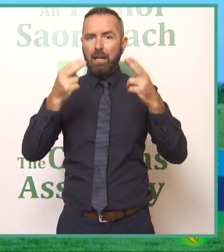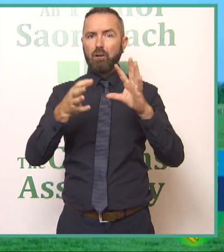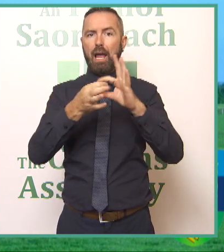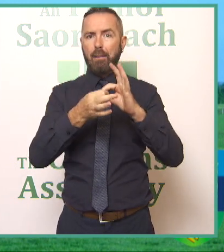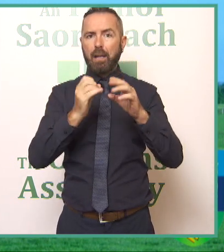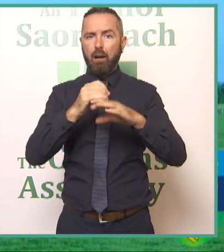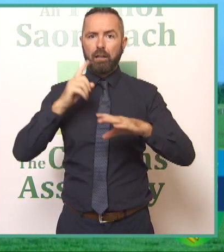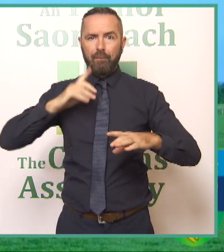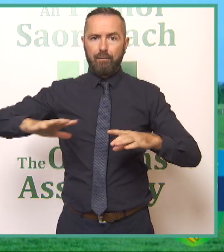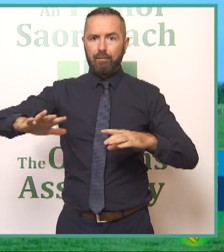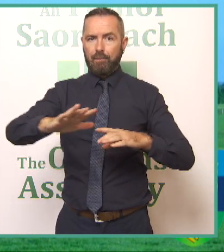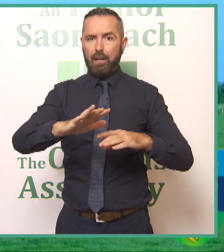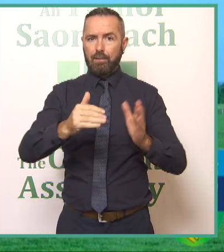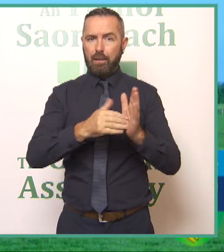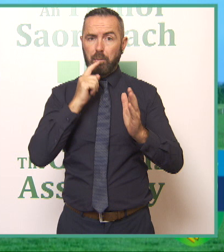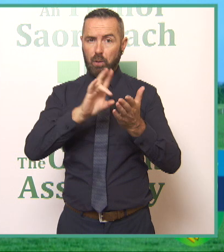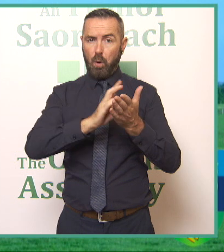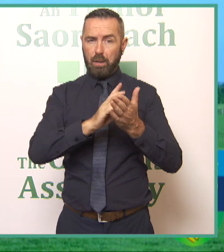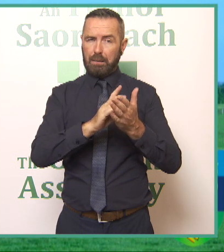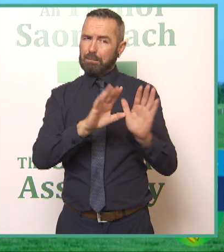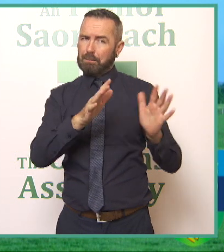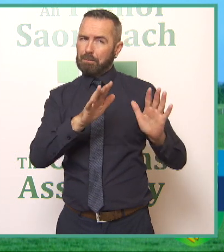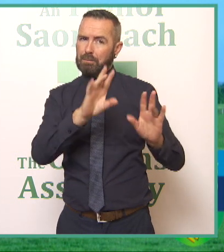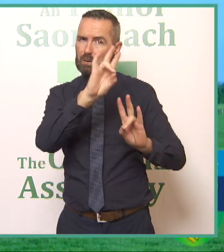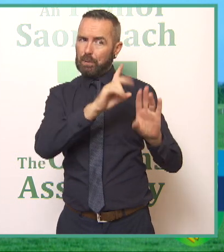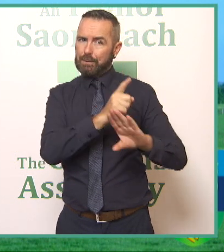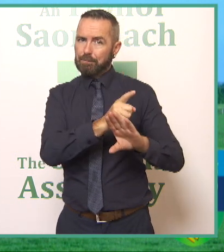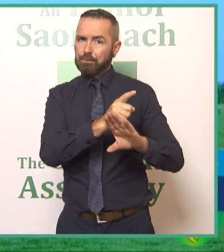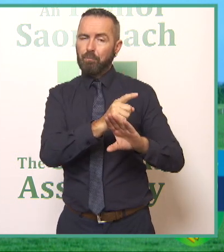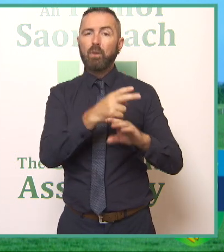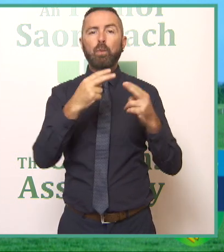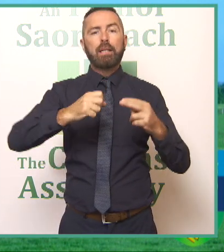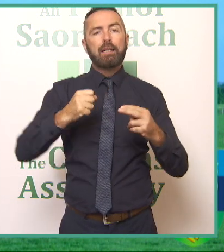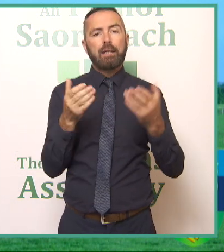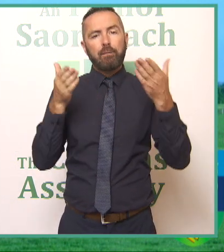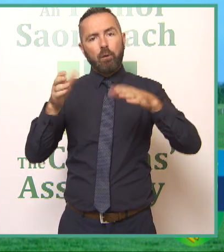but the quality of that is questionable we need to focus on retention of it enhancement